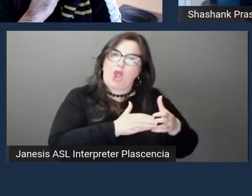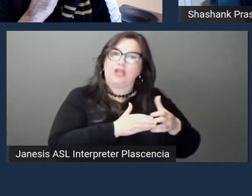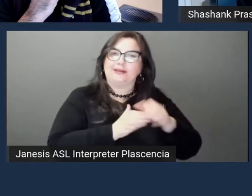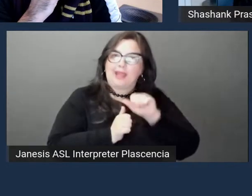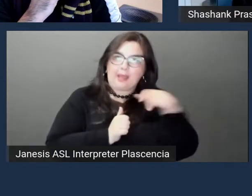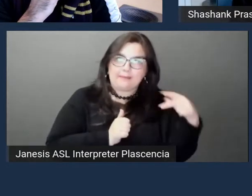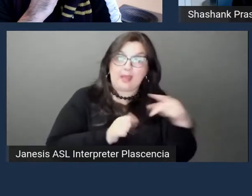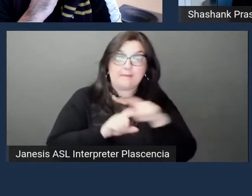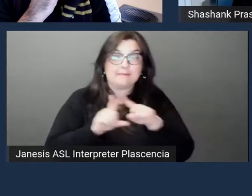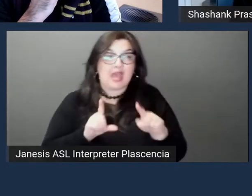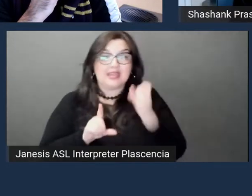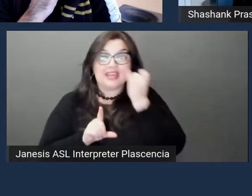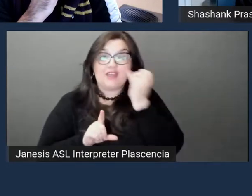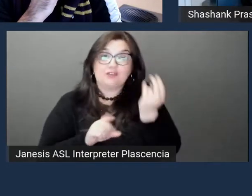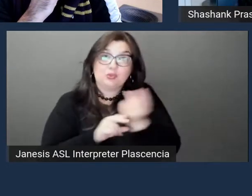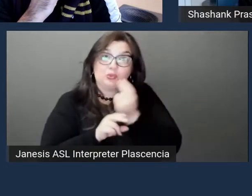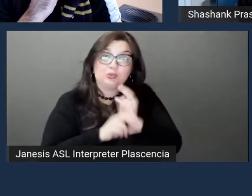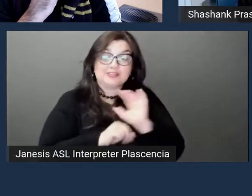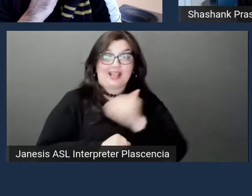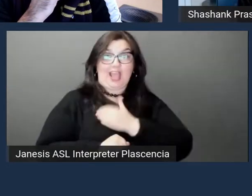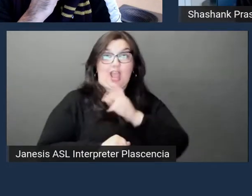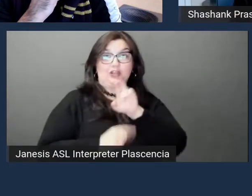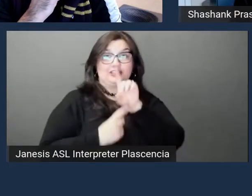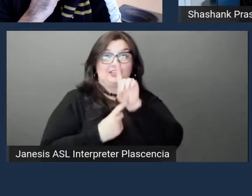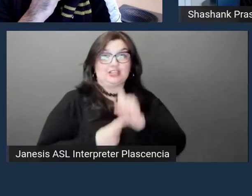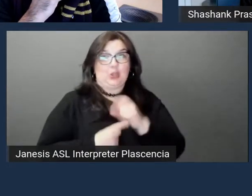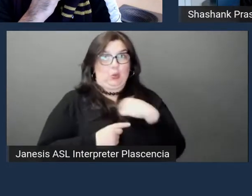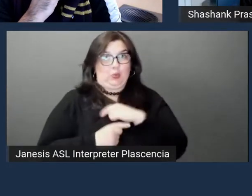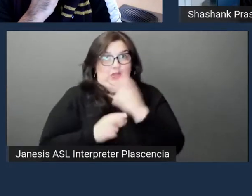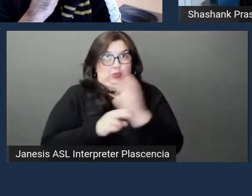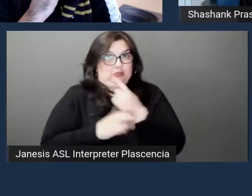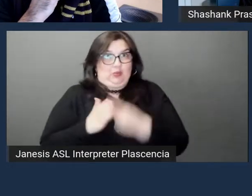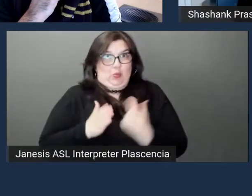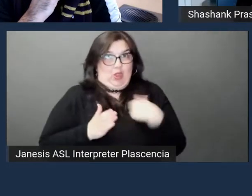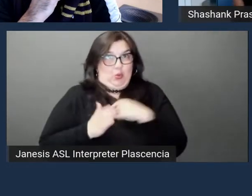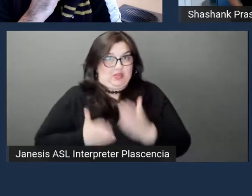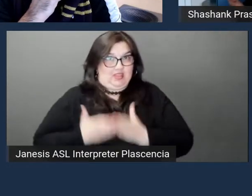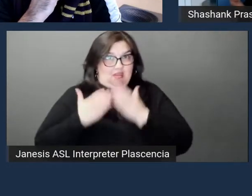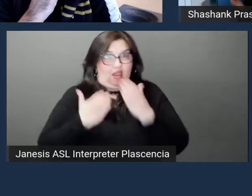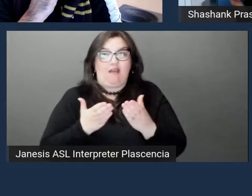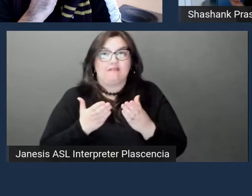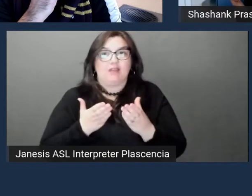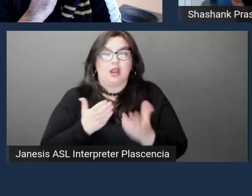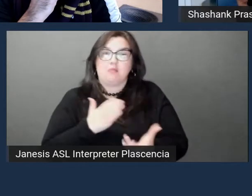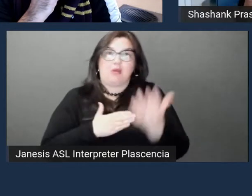then you just using what we offered. You couldn't customize it. So now you sort of have a way